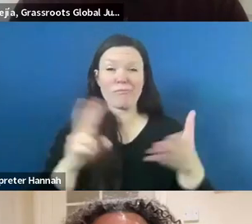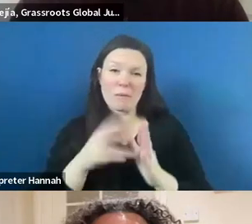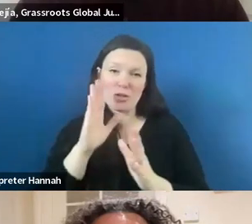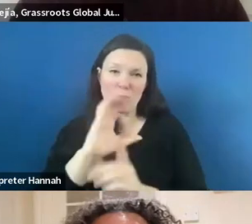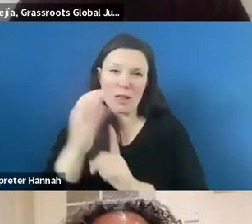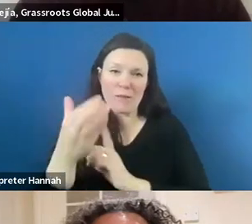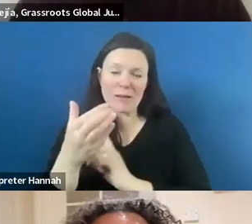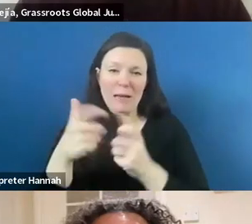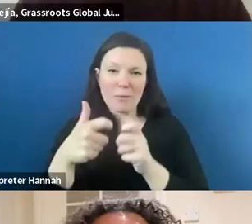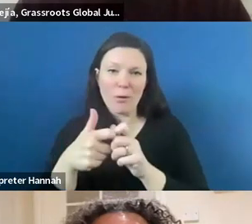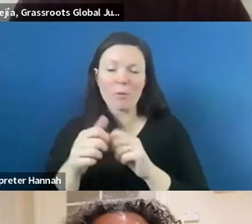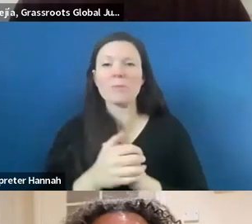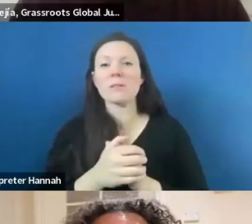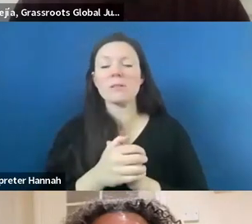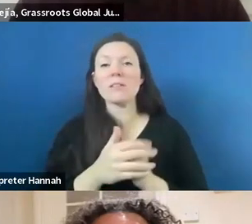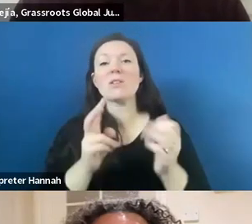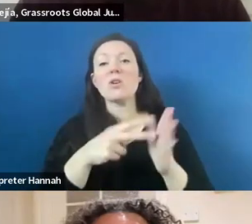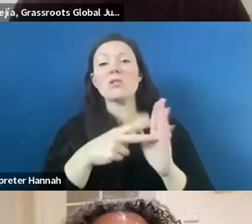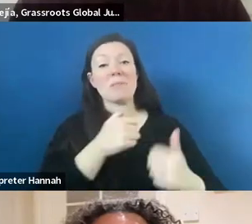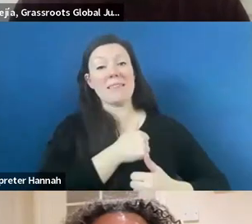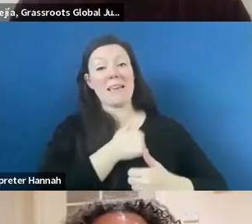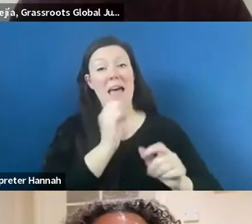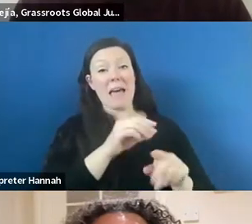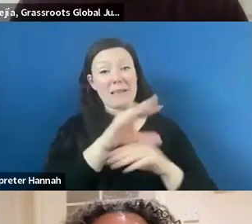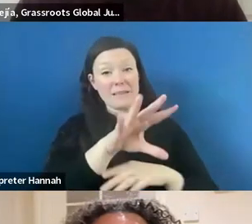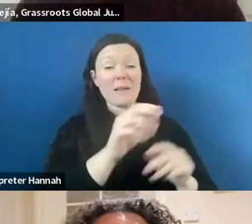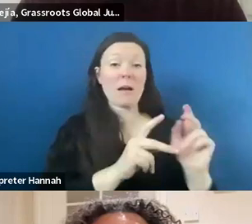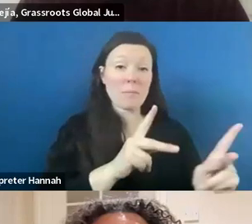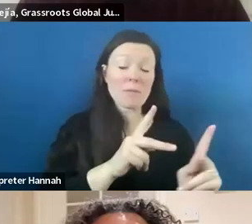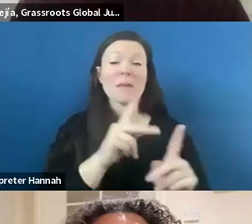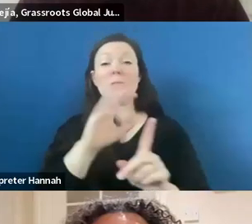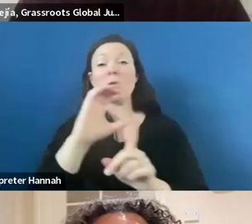you know, without having the military's impact on people, the environment, and the climate addressed and mitigated?